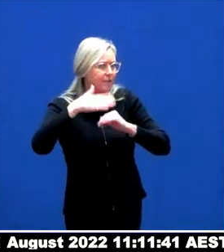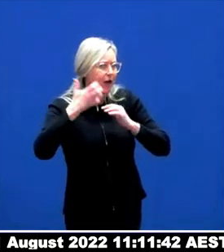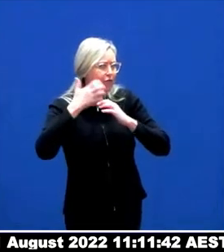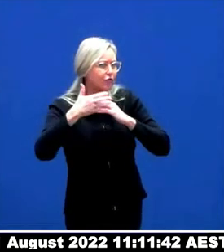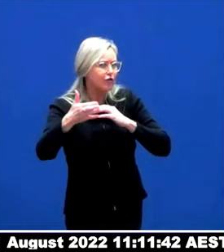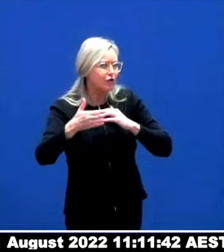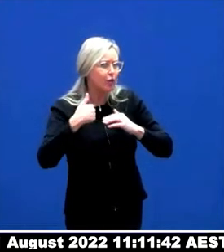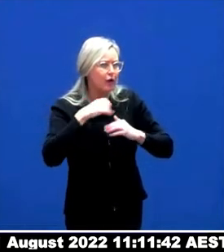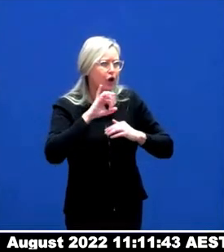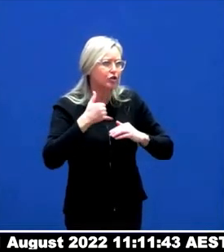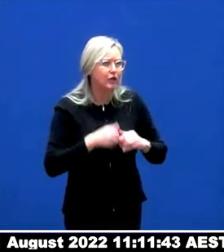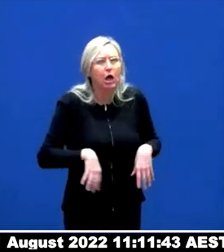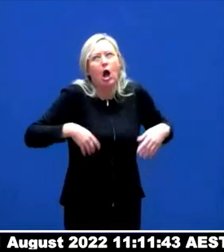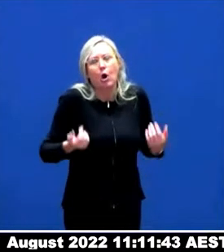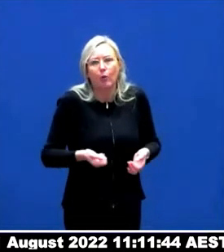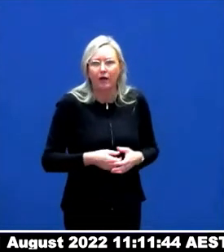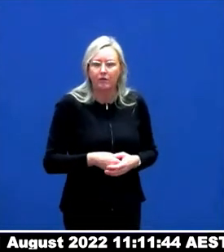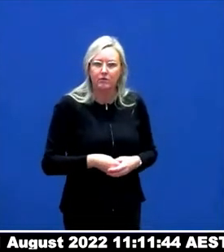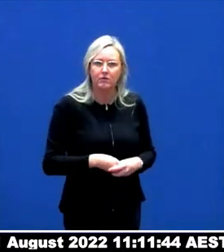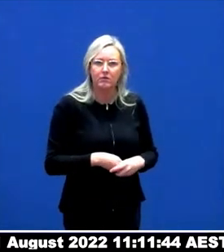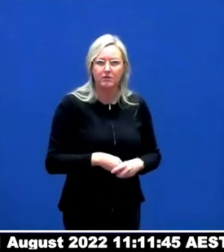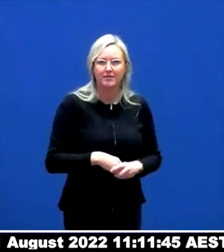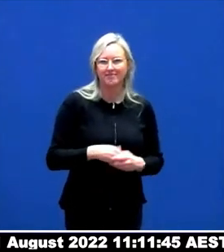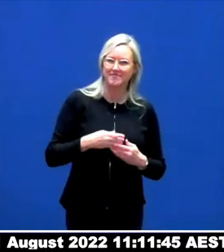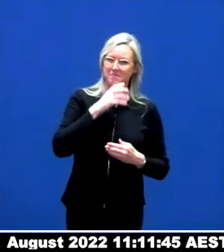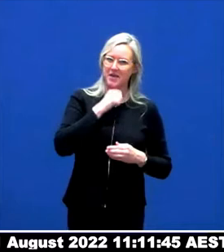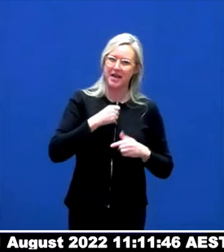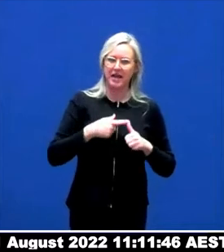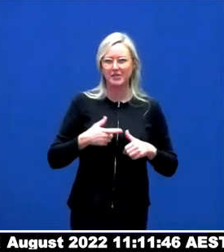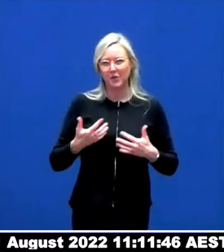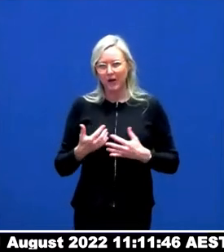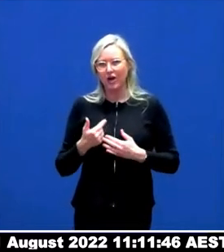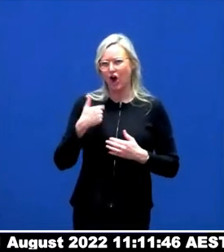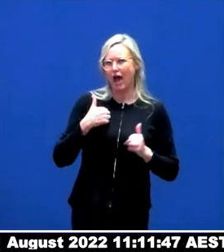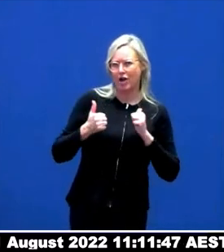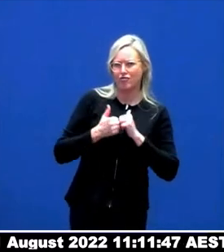Your words, Chair, but I think I agree with Ms Mitchell that it's